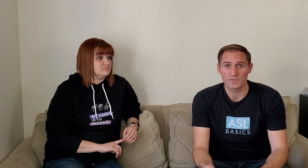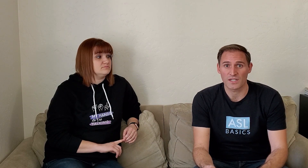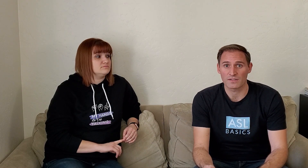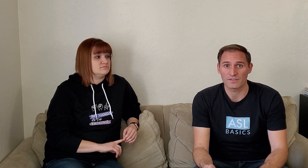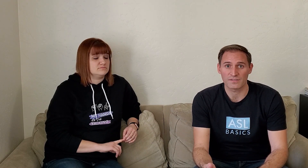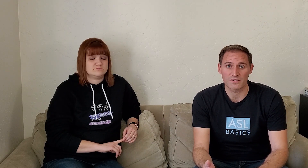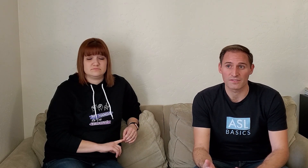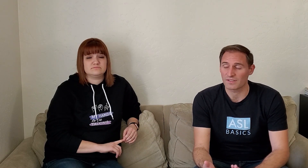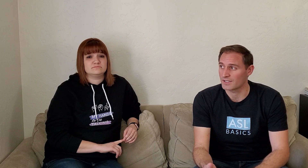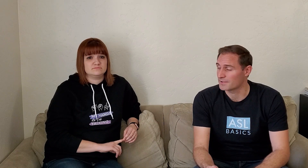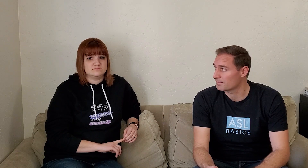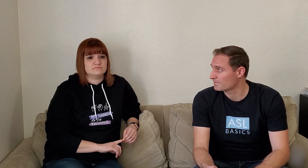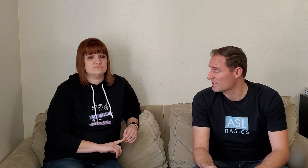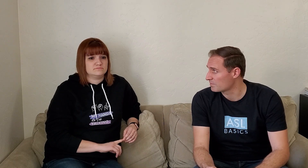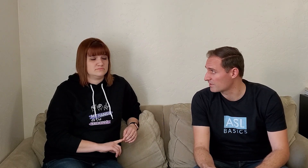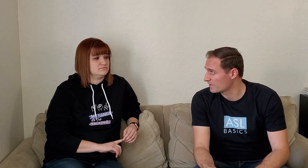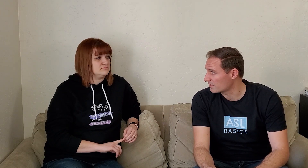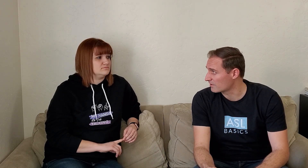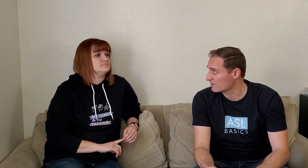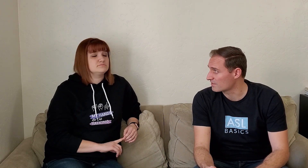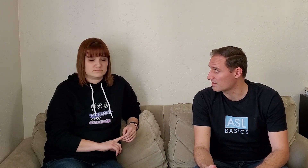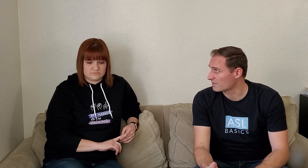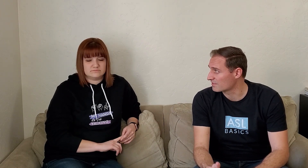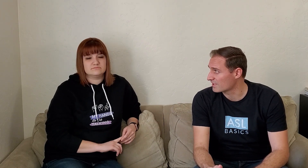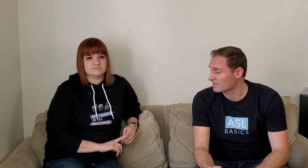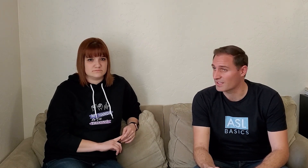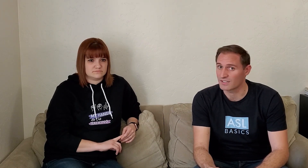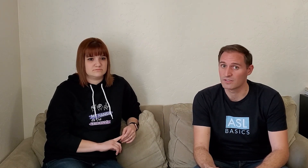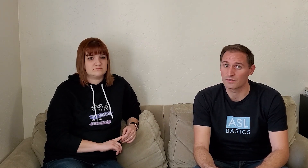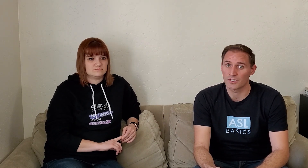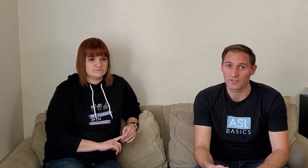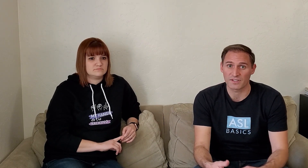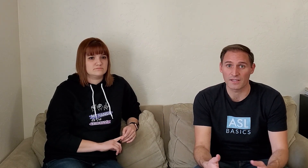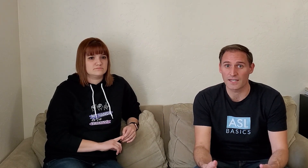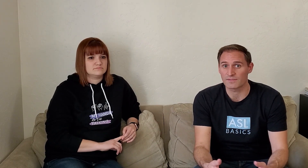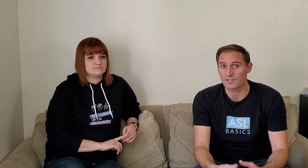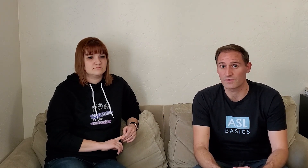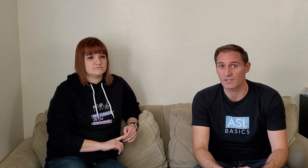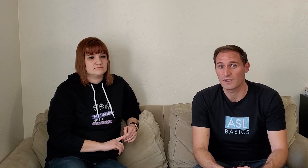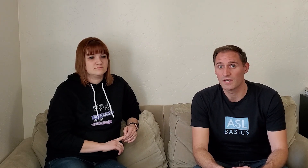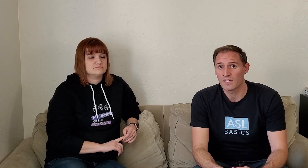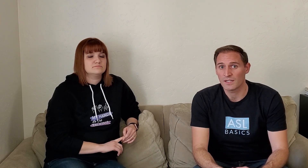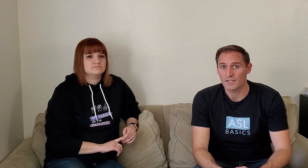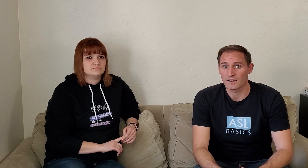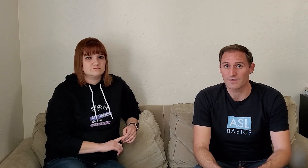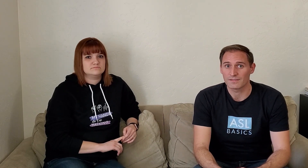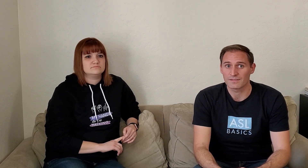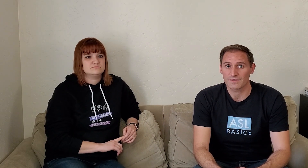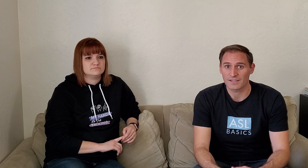channels, there's um, Bill Vicars, there's SignDuo there are a lot of different sign